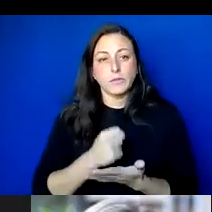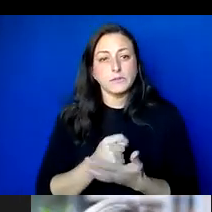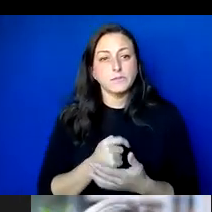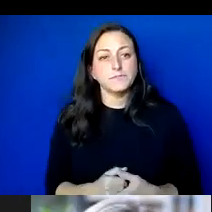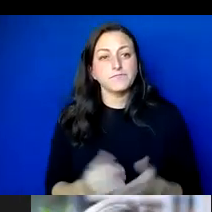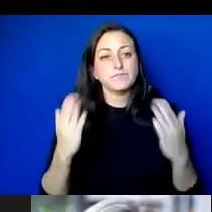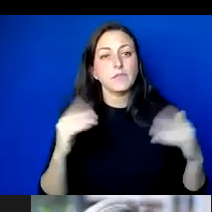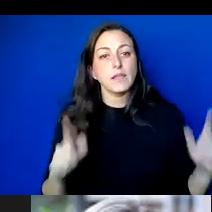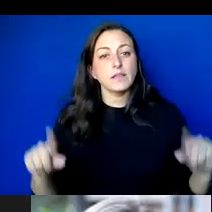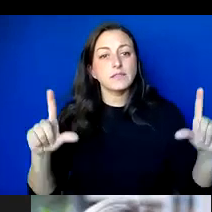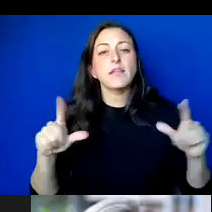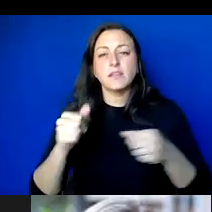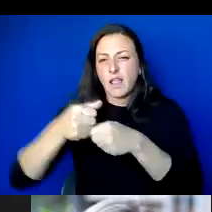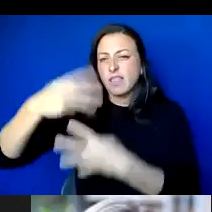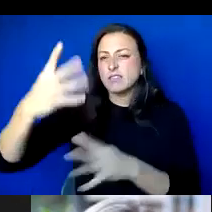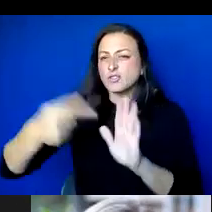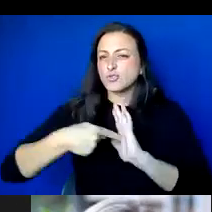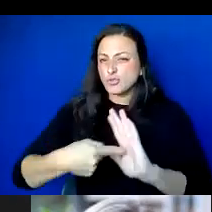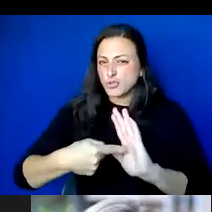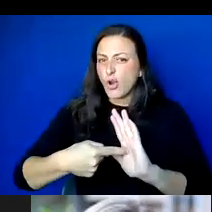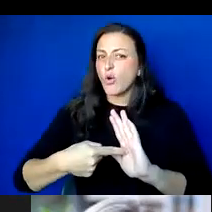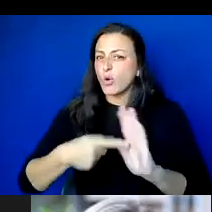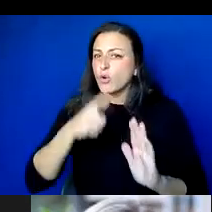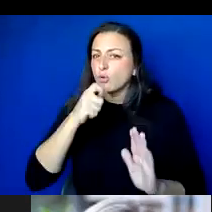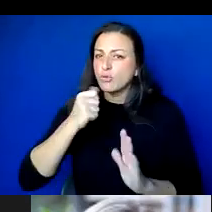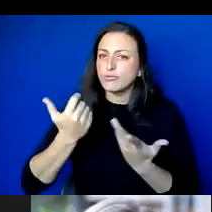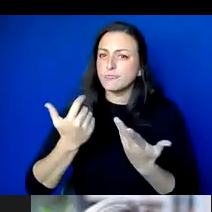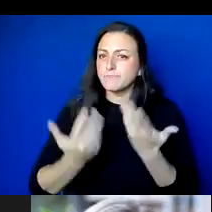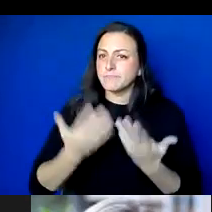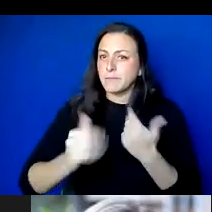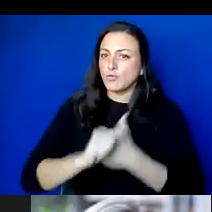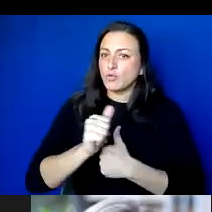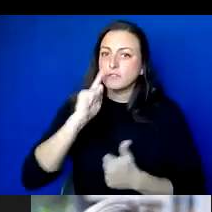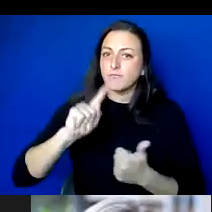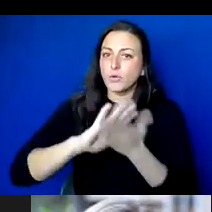So here's a list of the at-risk conditions and think of them again as the criteria for